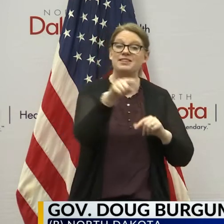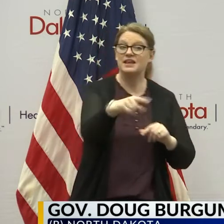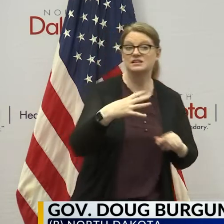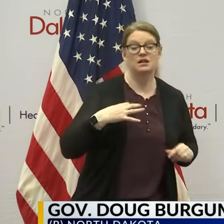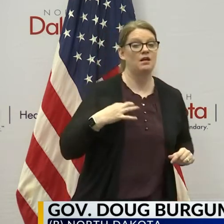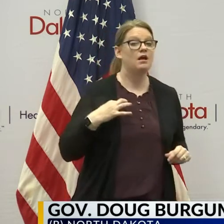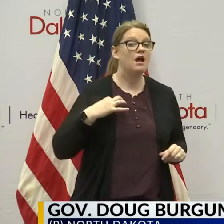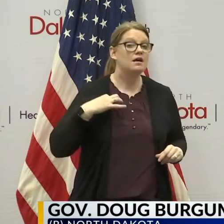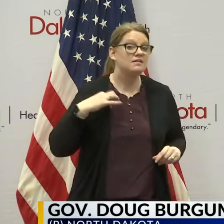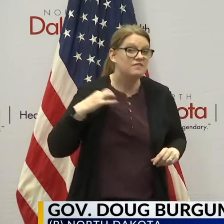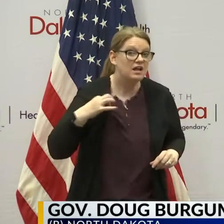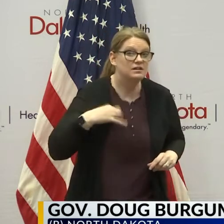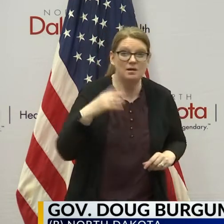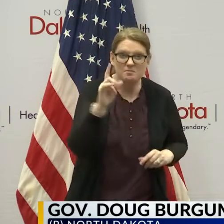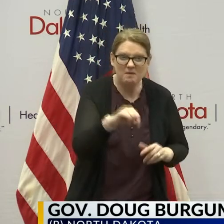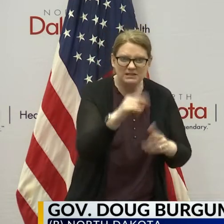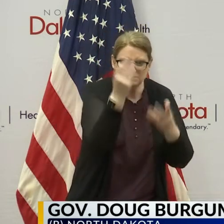OF THE BISON TRACKER APP.